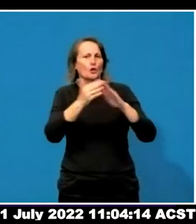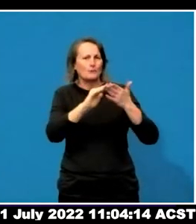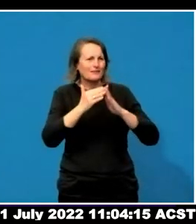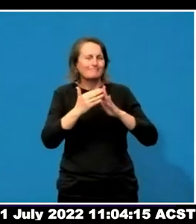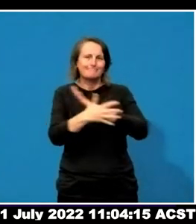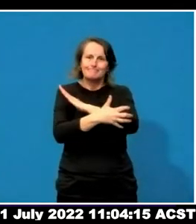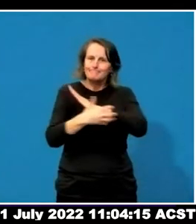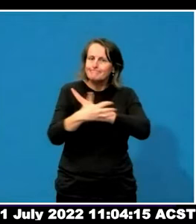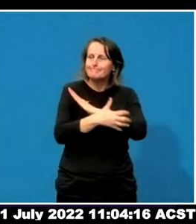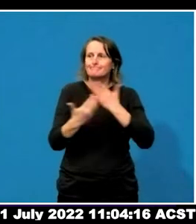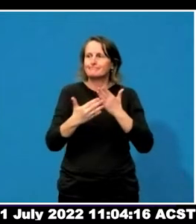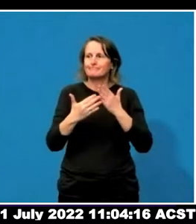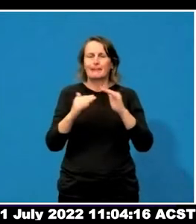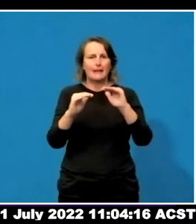healthcare, and other services.